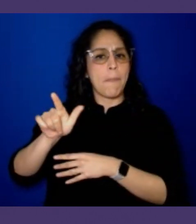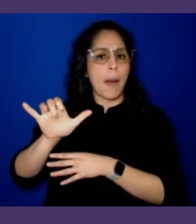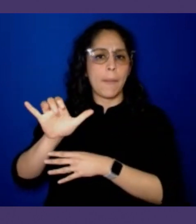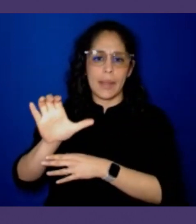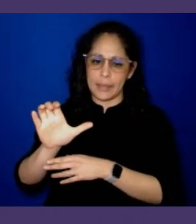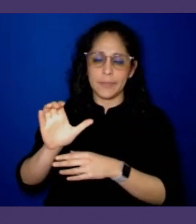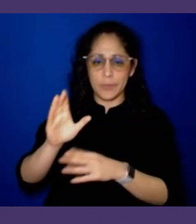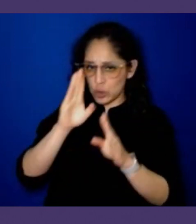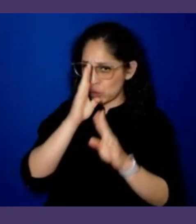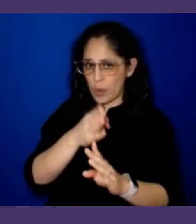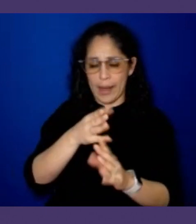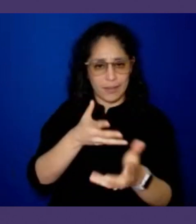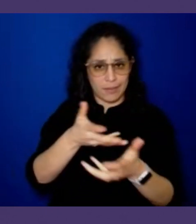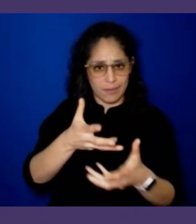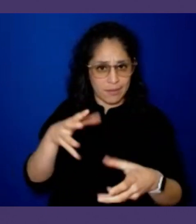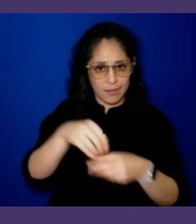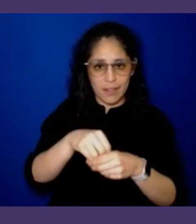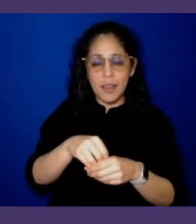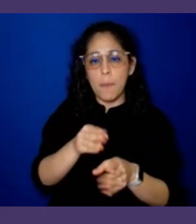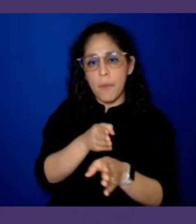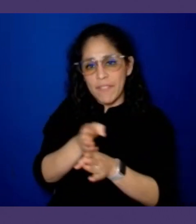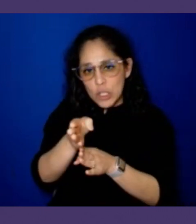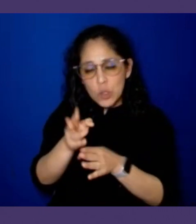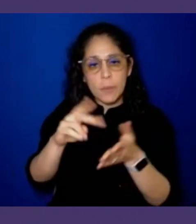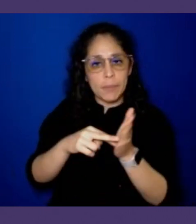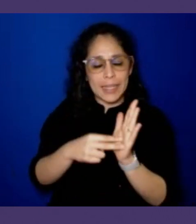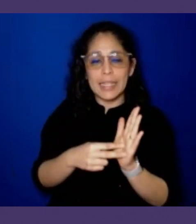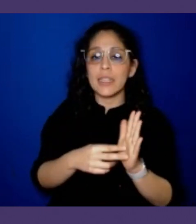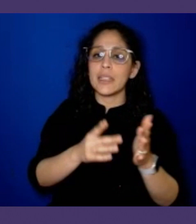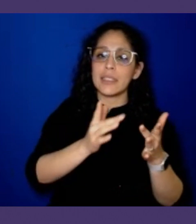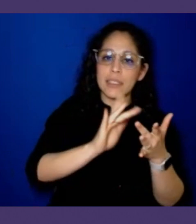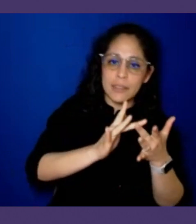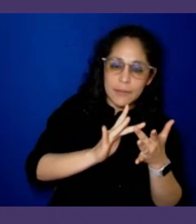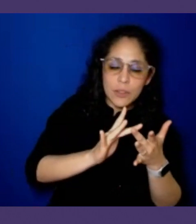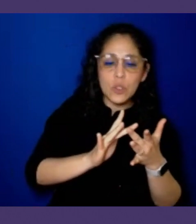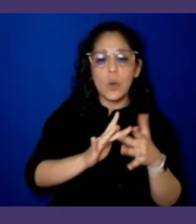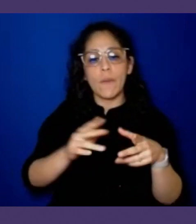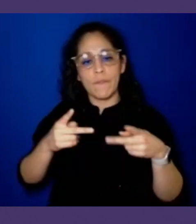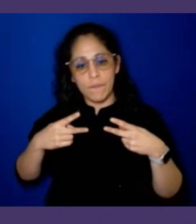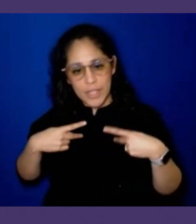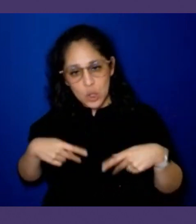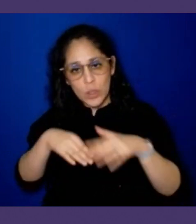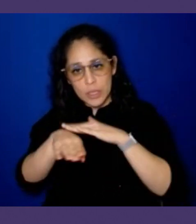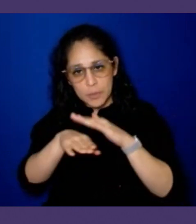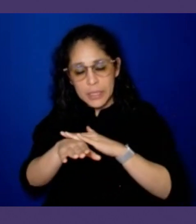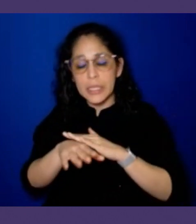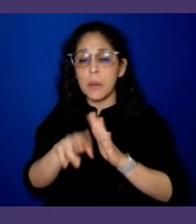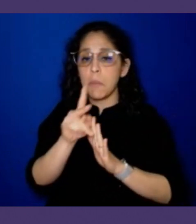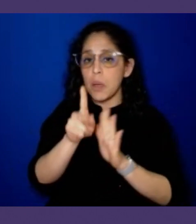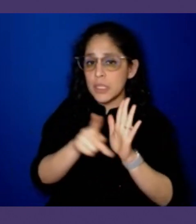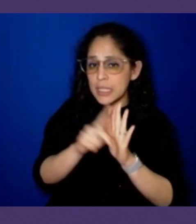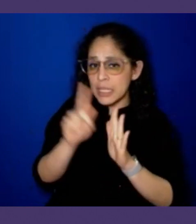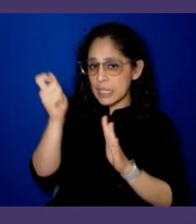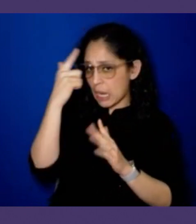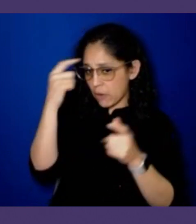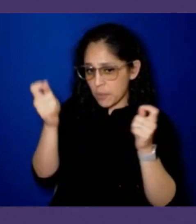people who are working both in digital and physical accessibility, policy, governance, customer journeys, and organization management.